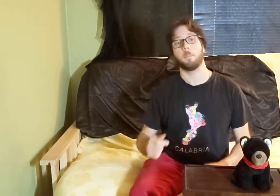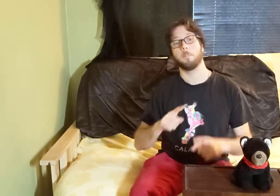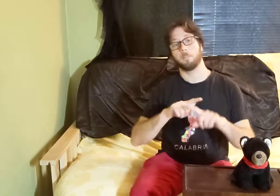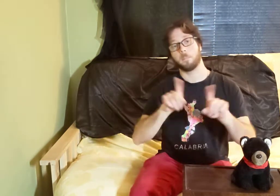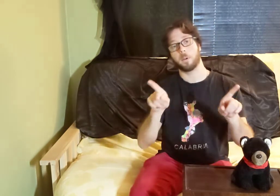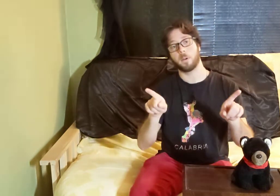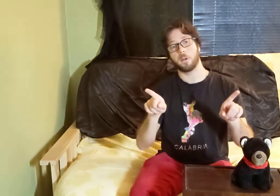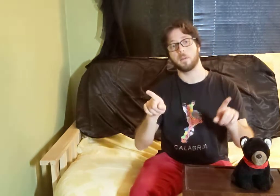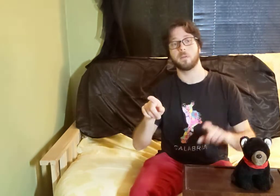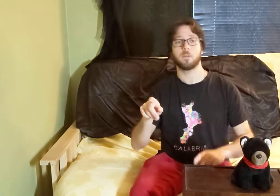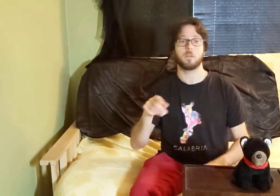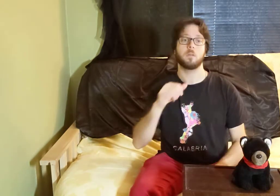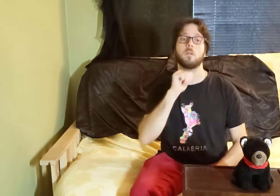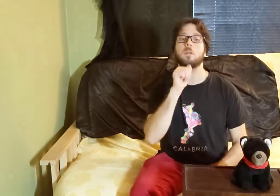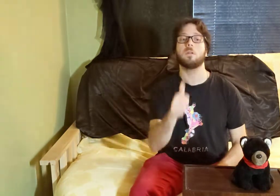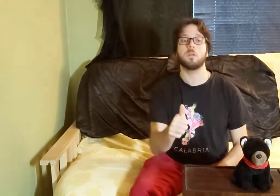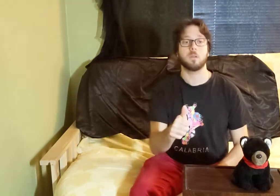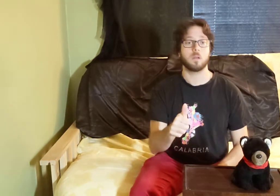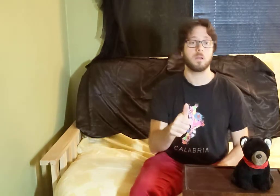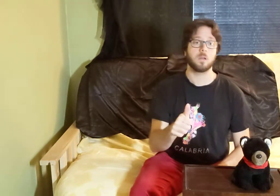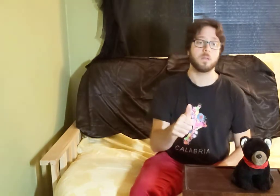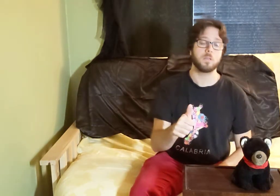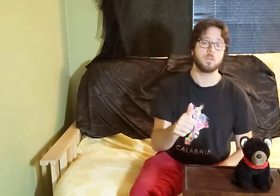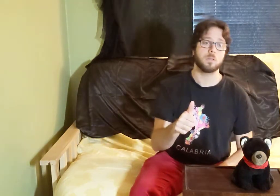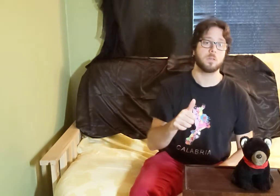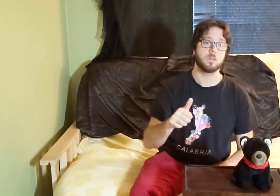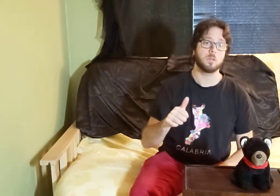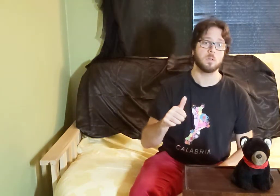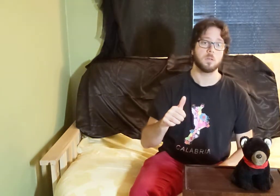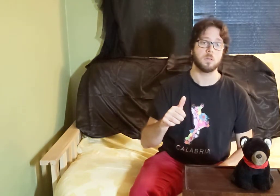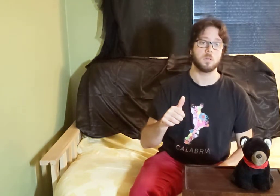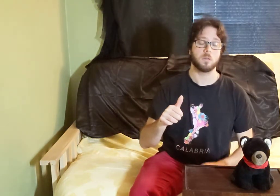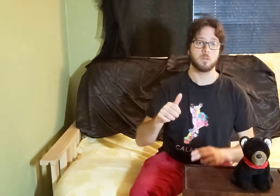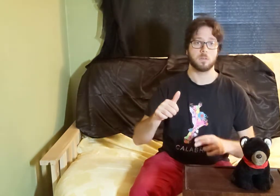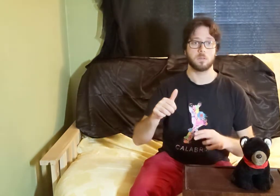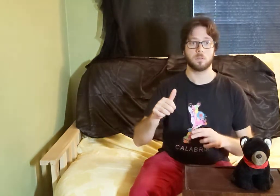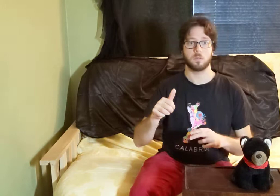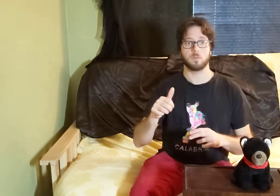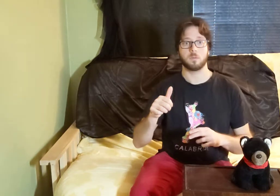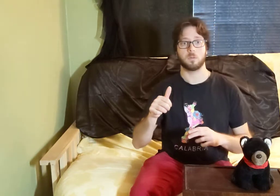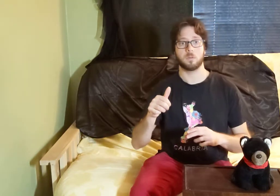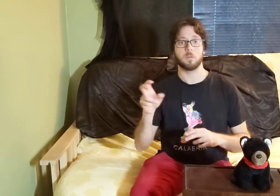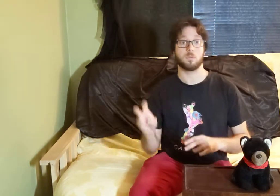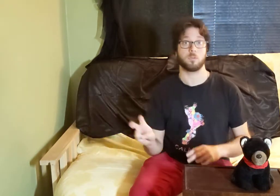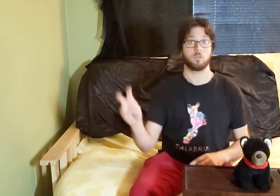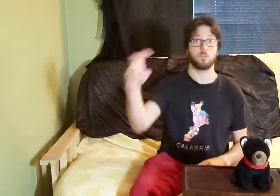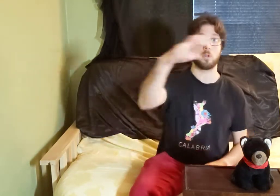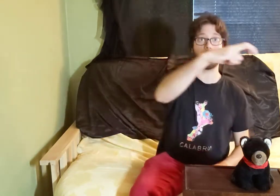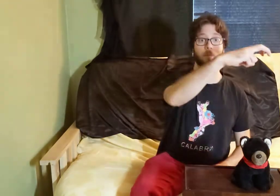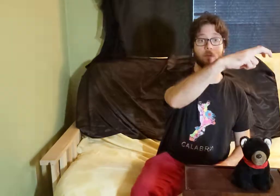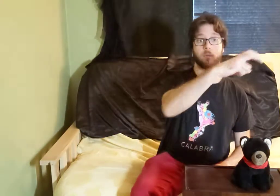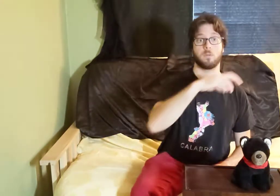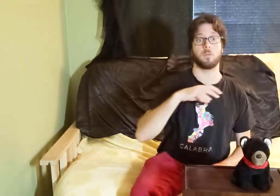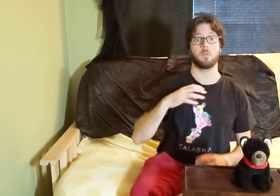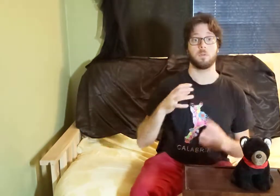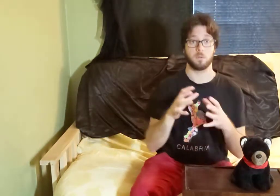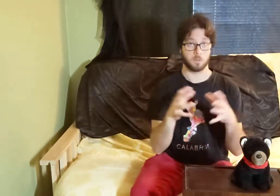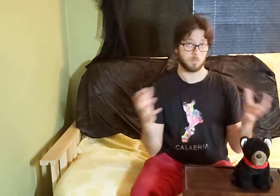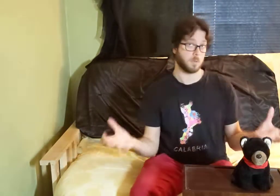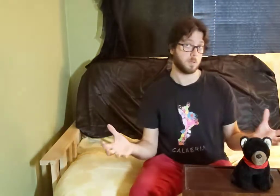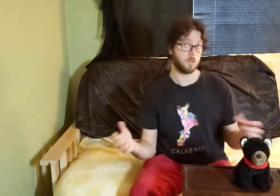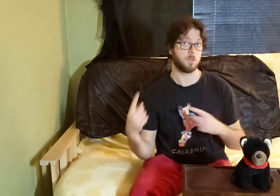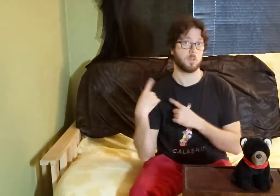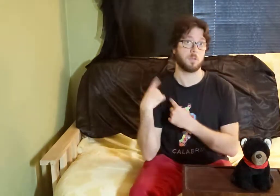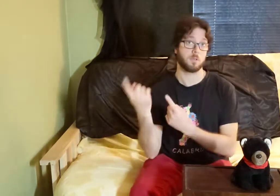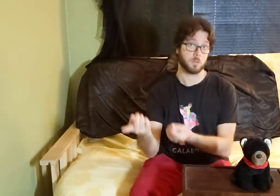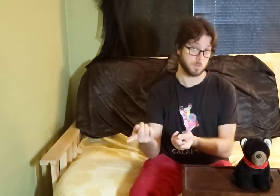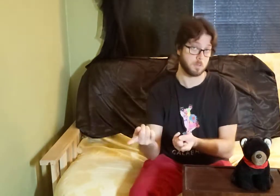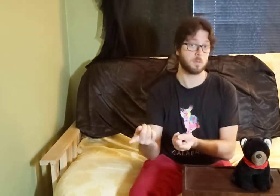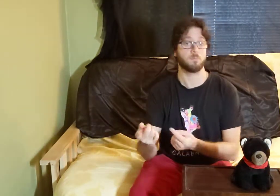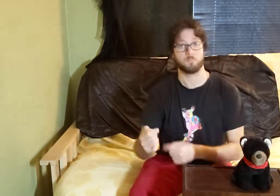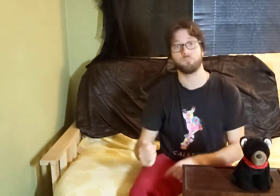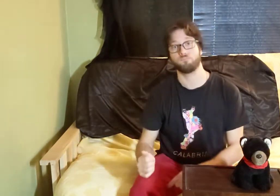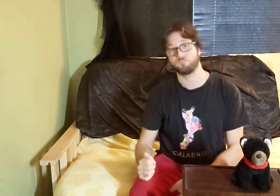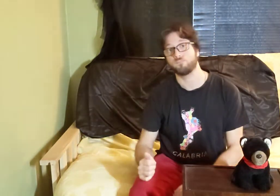BUT NOT TRAVEL MUCH SINCE